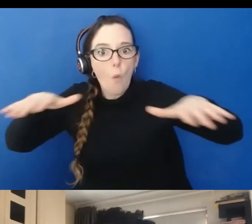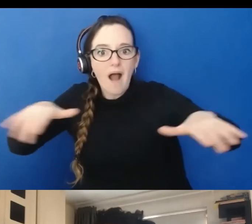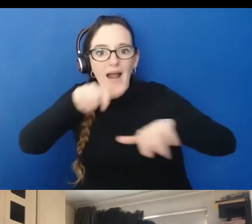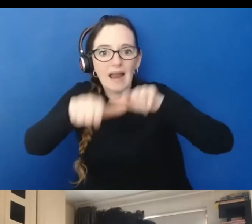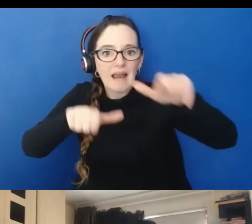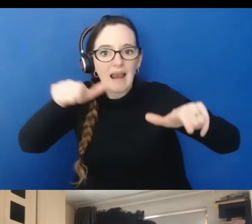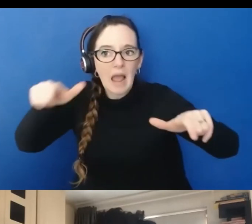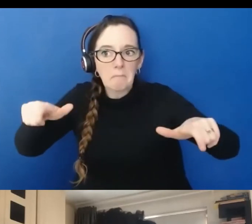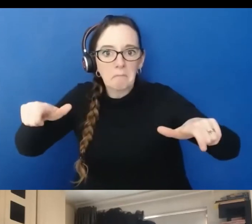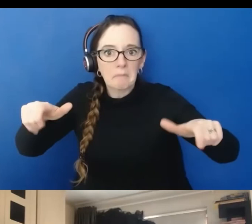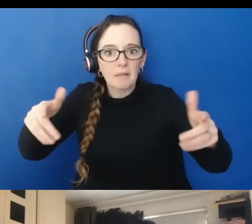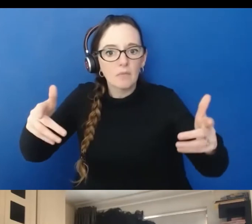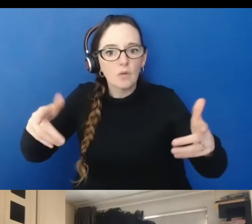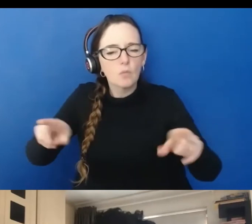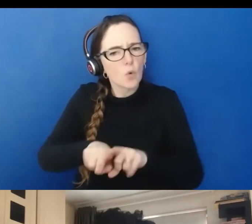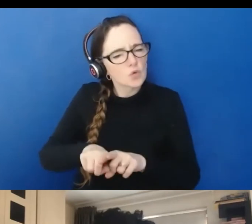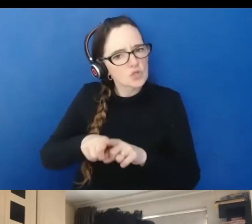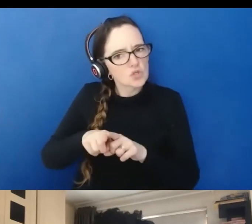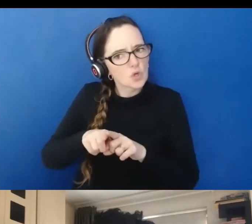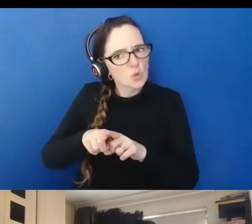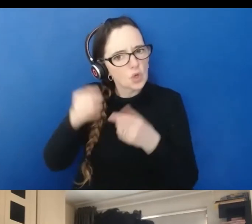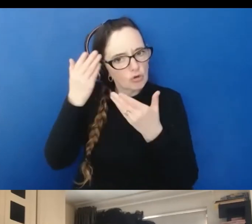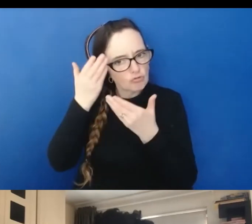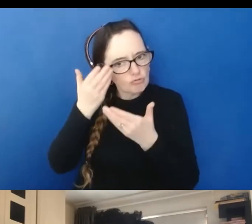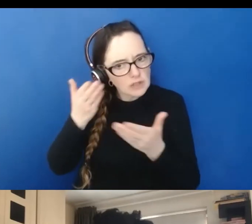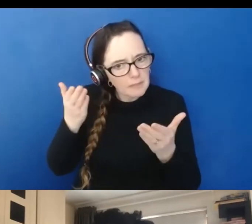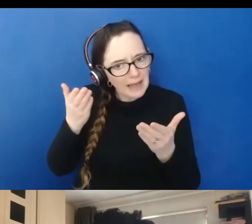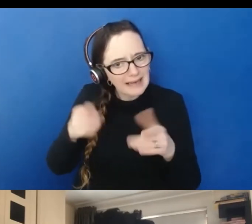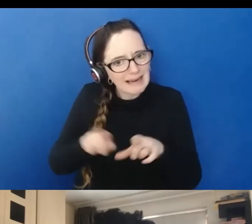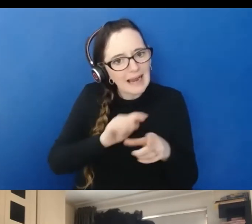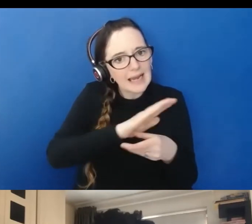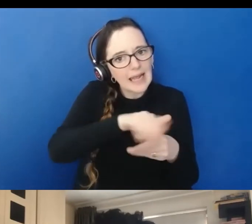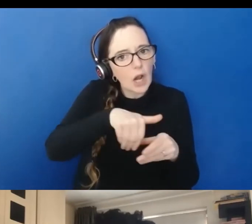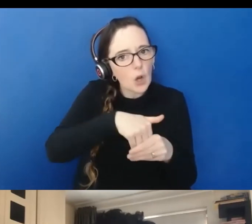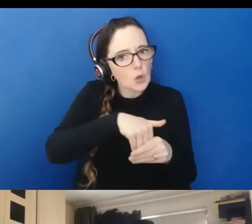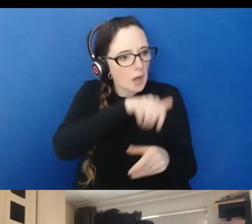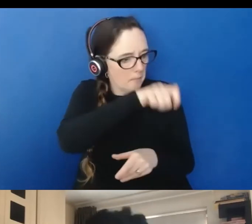At the same time, you respect and include the people you work with.